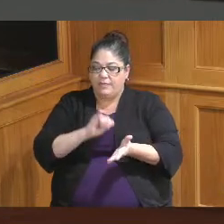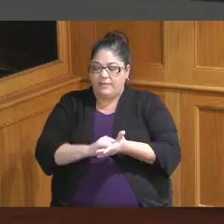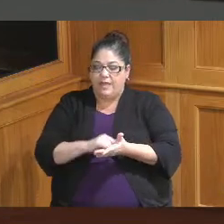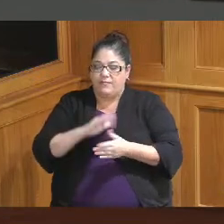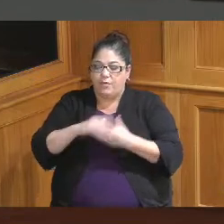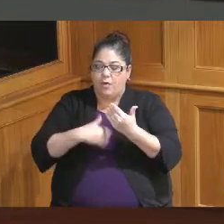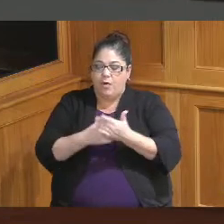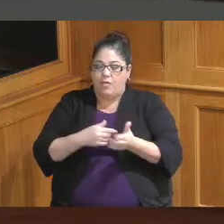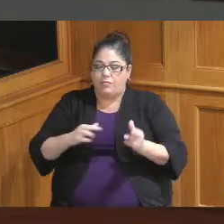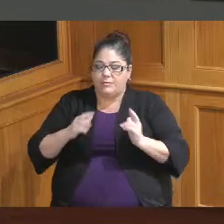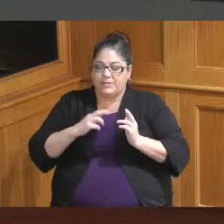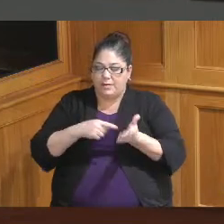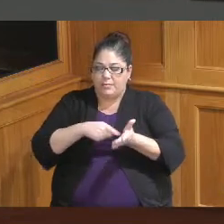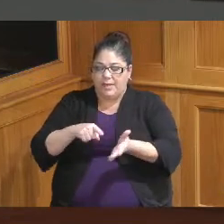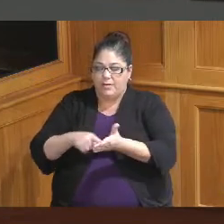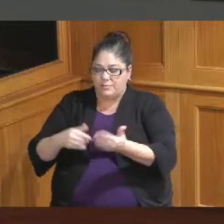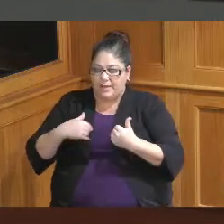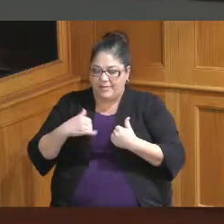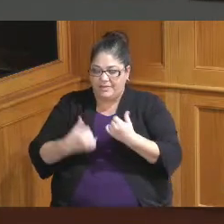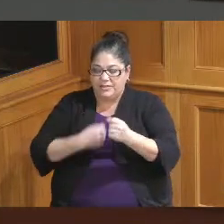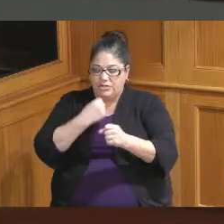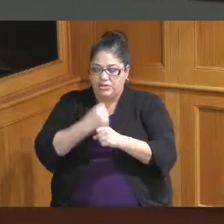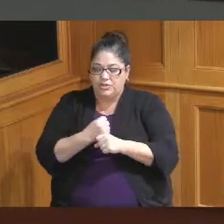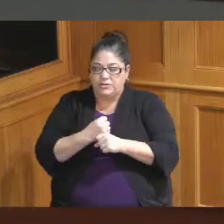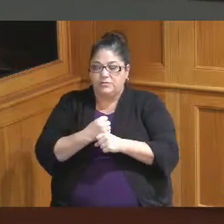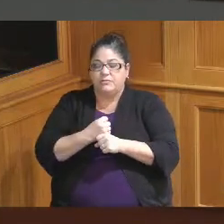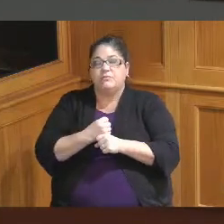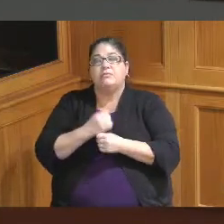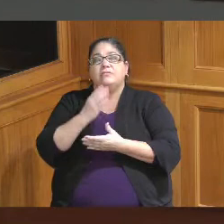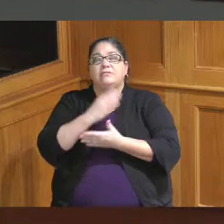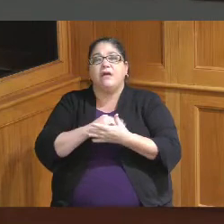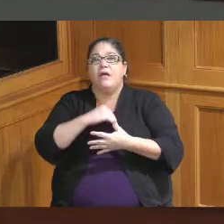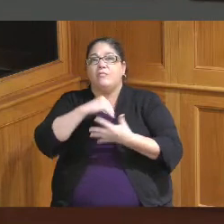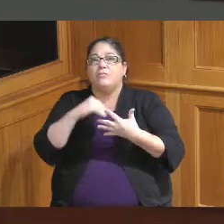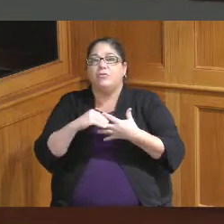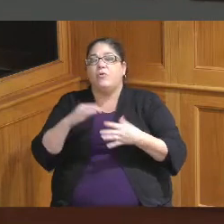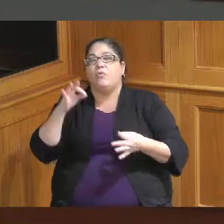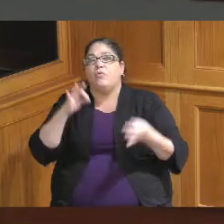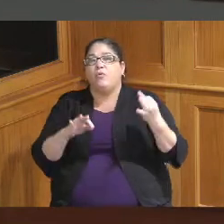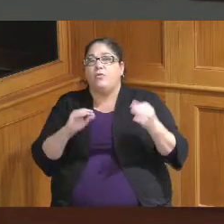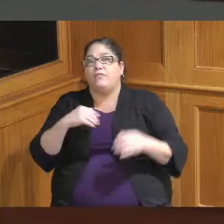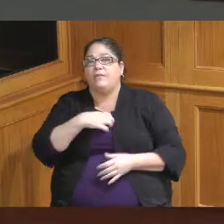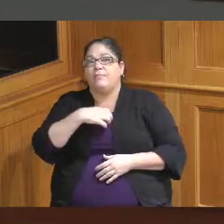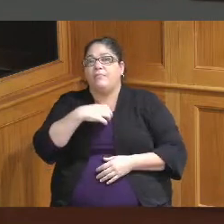retirement payouts we have this year there are some Court of Appeals security cameras that are